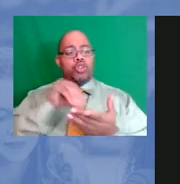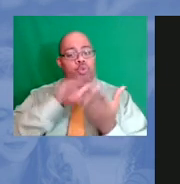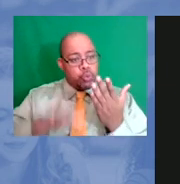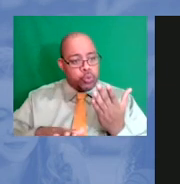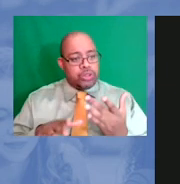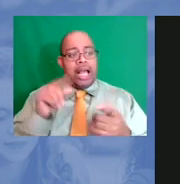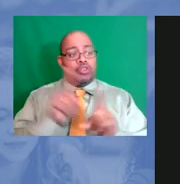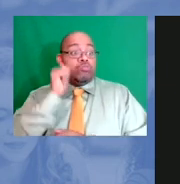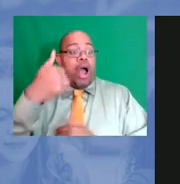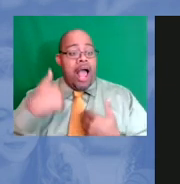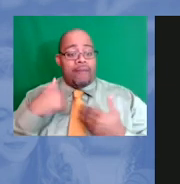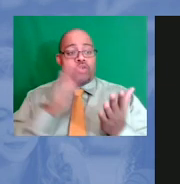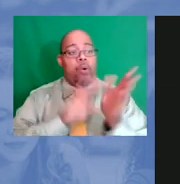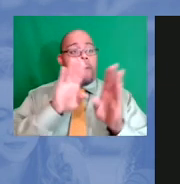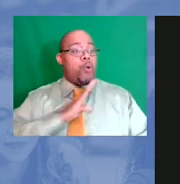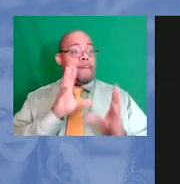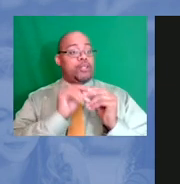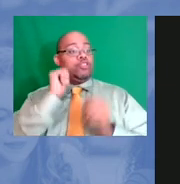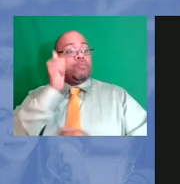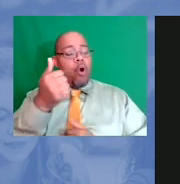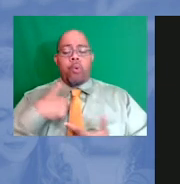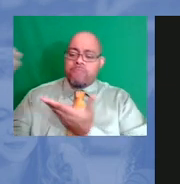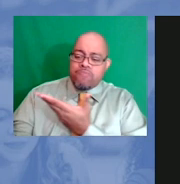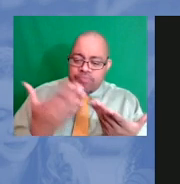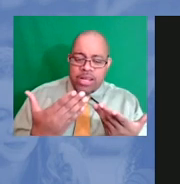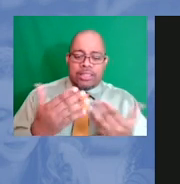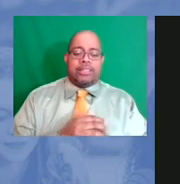BOARD MEETING TOMORROW, WE'RE BRINGING ITEMS TO OUR BOARD TO APPROVE THAT CAME FROM THE